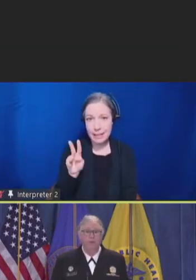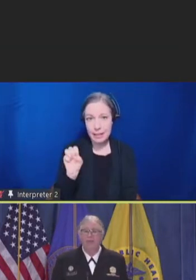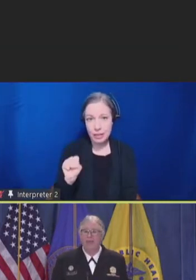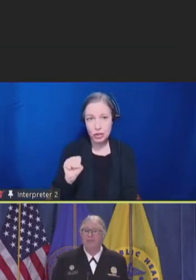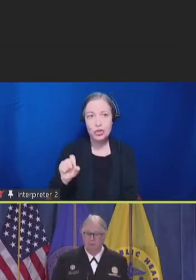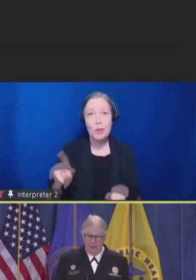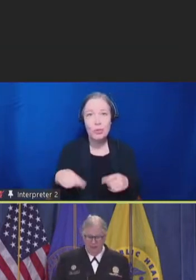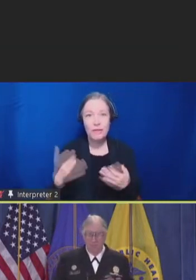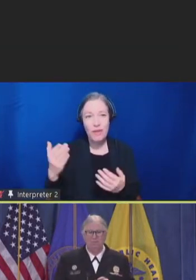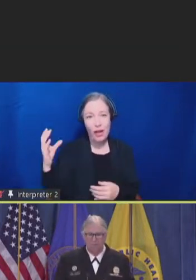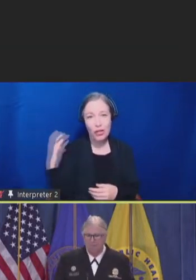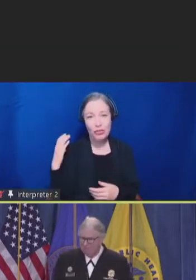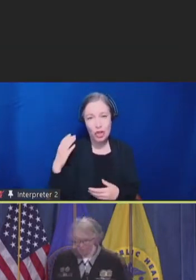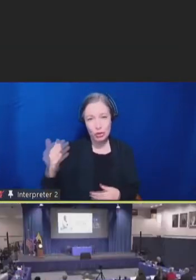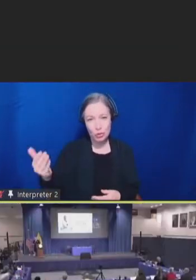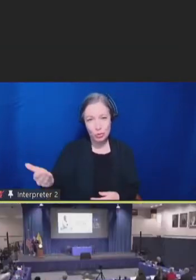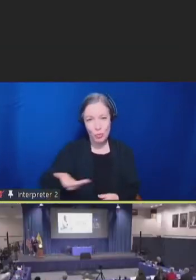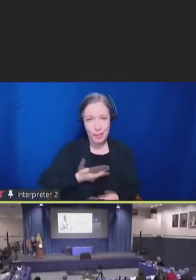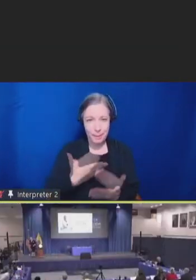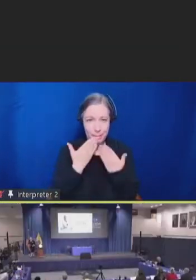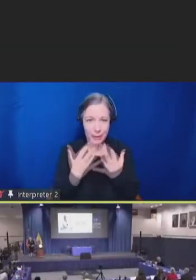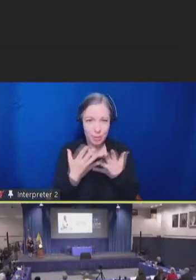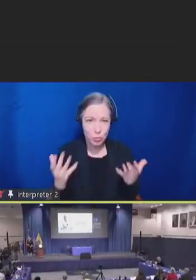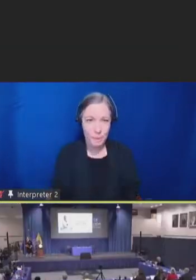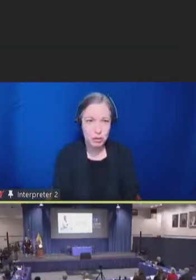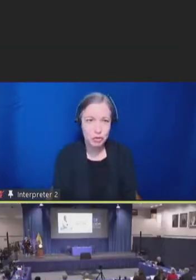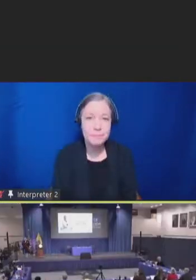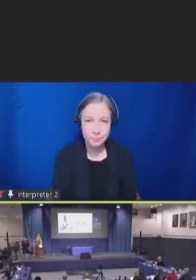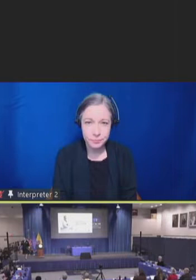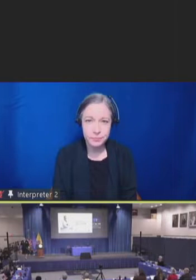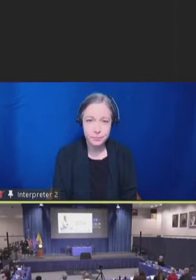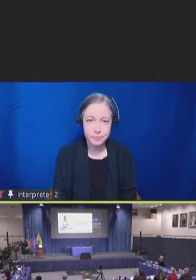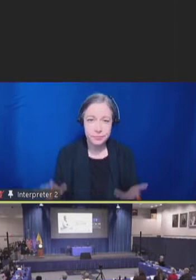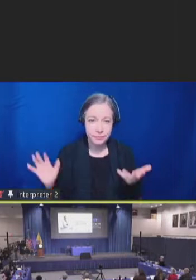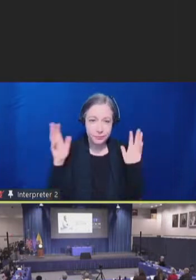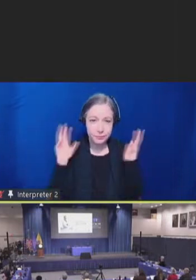Thank you so much.